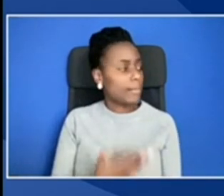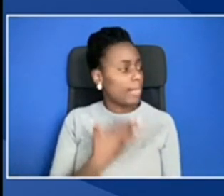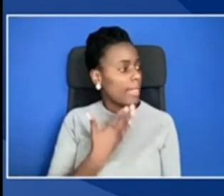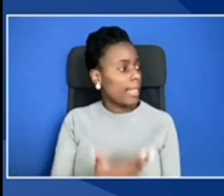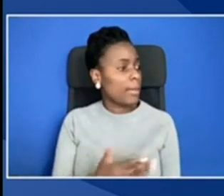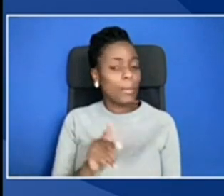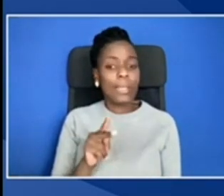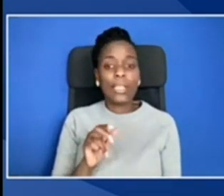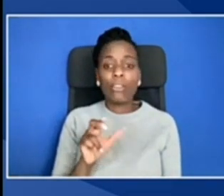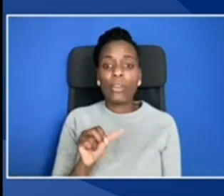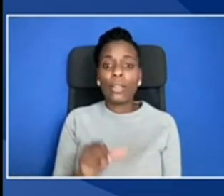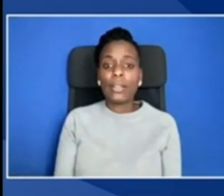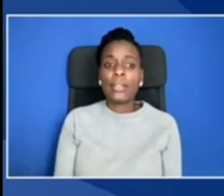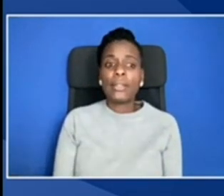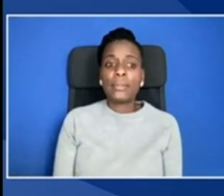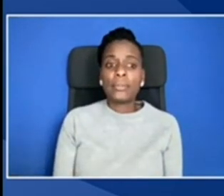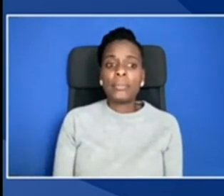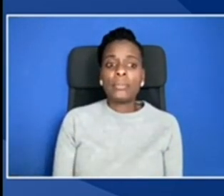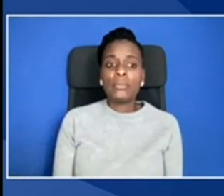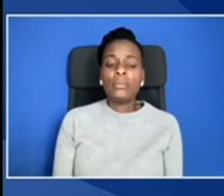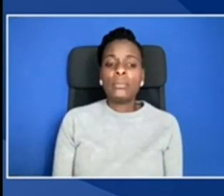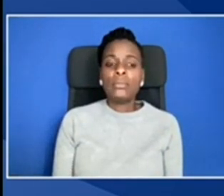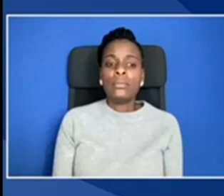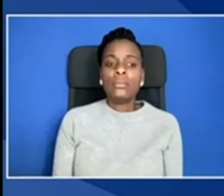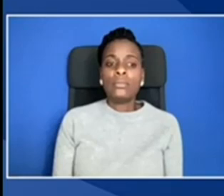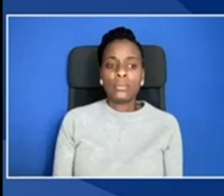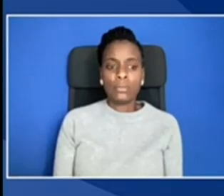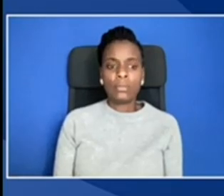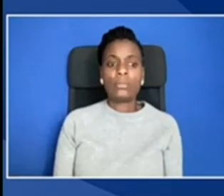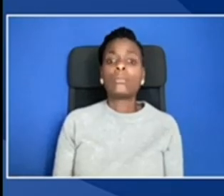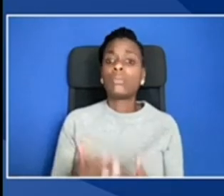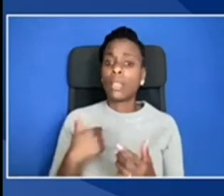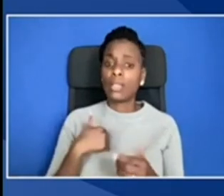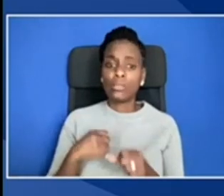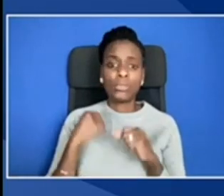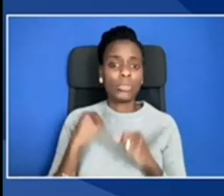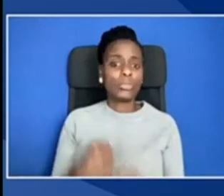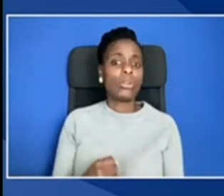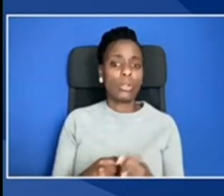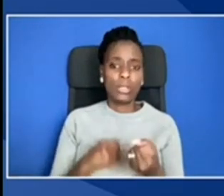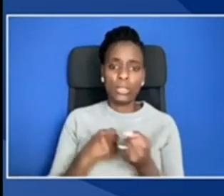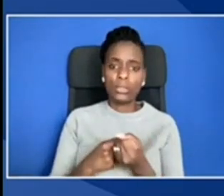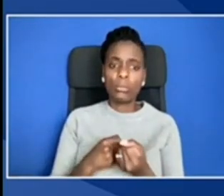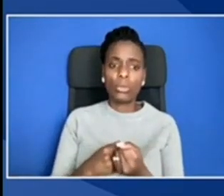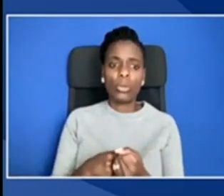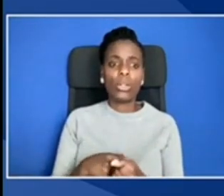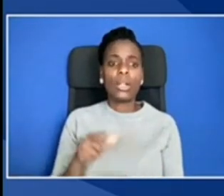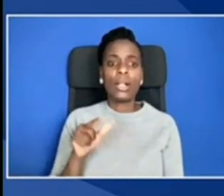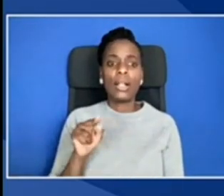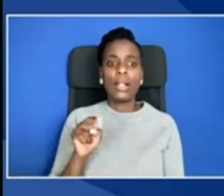And I just wanted to strongly support Lane's call that defaulted borrowers be added to this list.